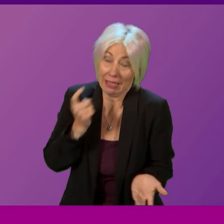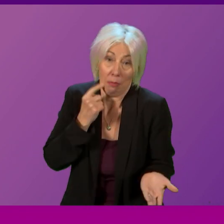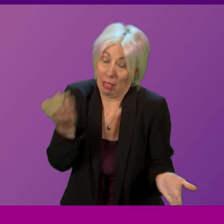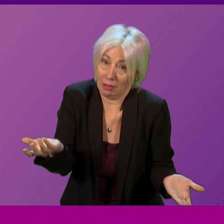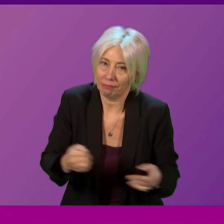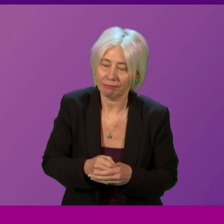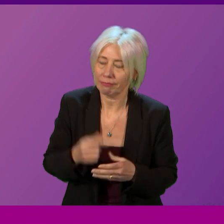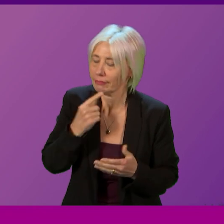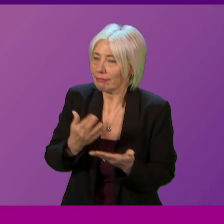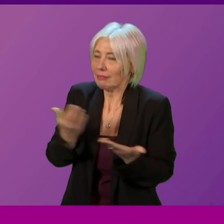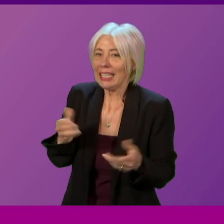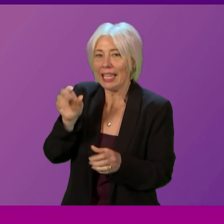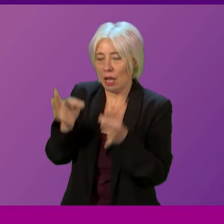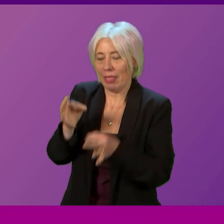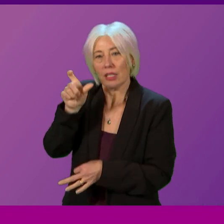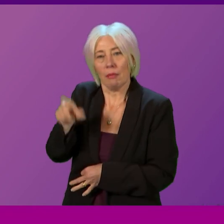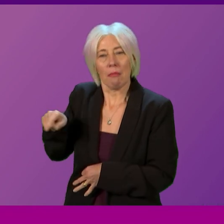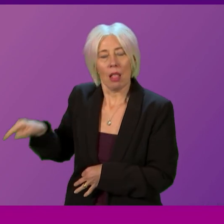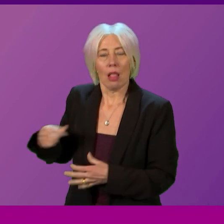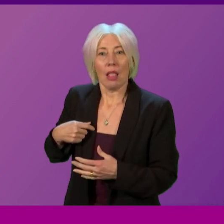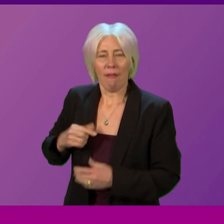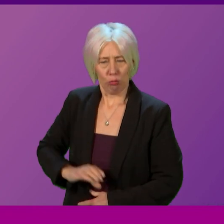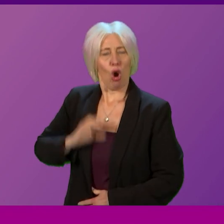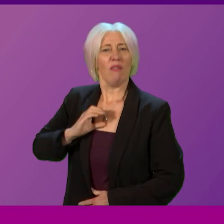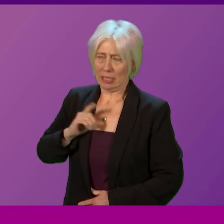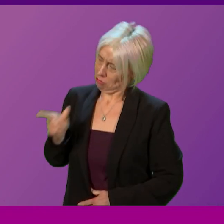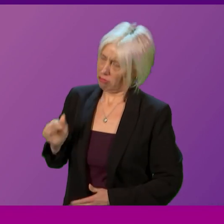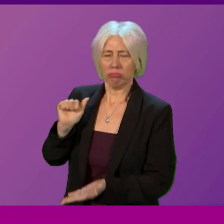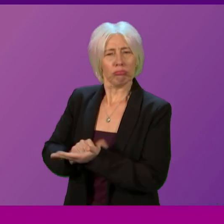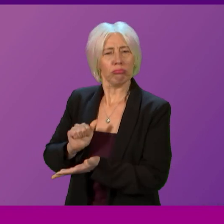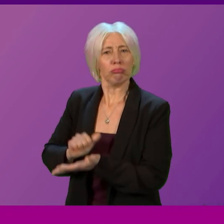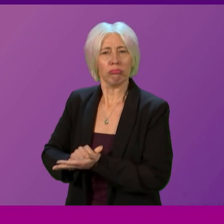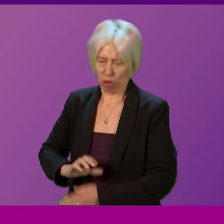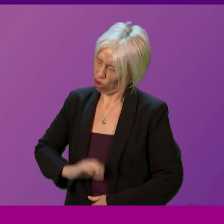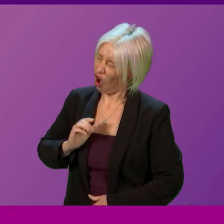Any politician who was confident of their case and of being able to persuade others